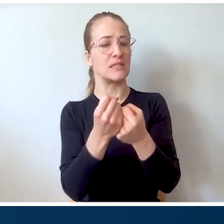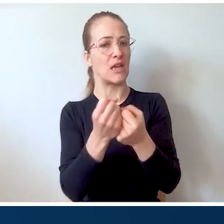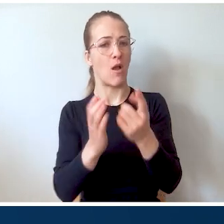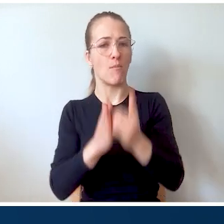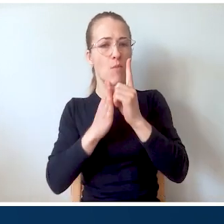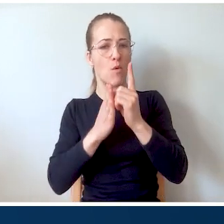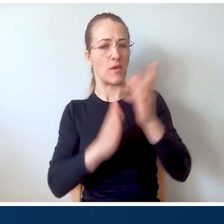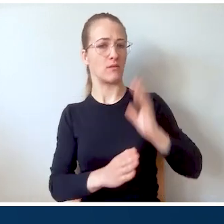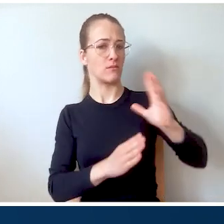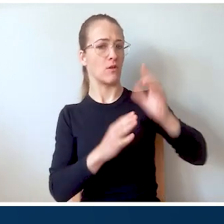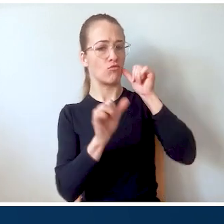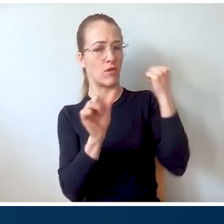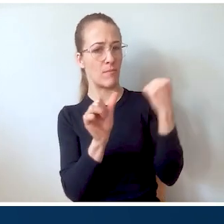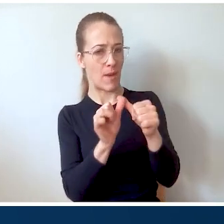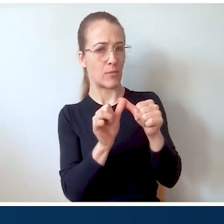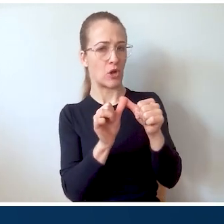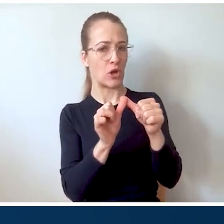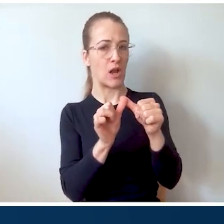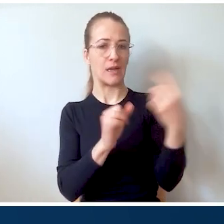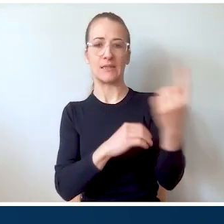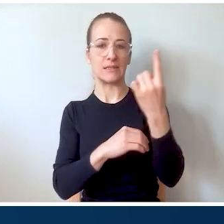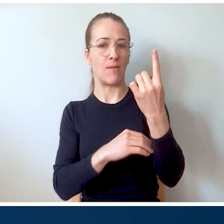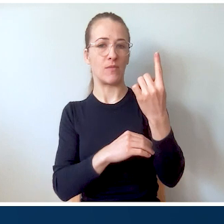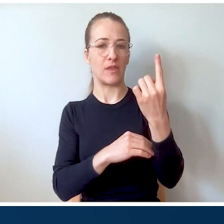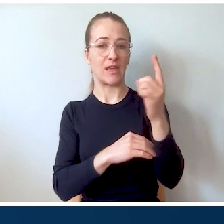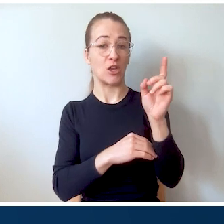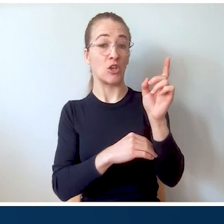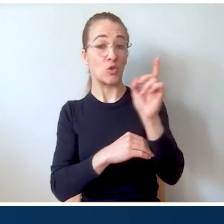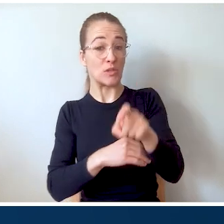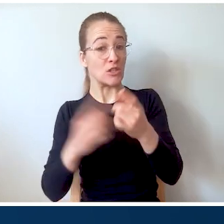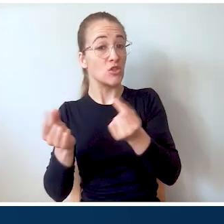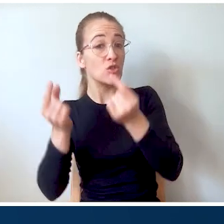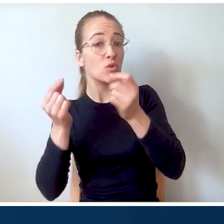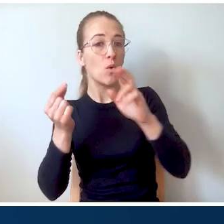that there was something that you either needed to do or you needed to change?